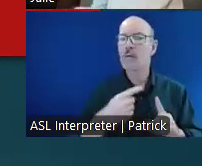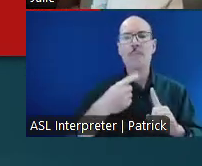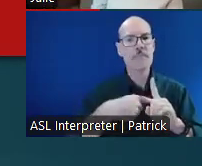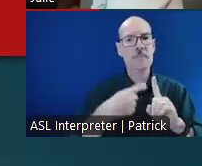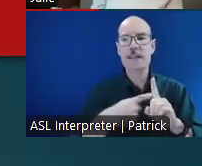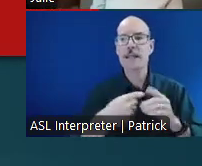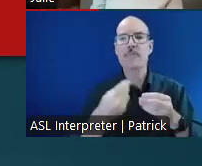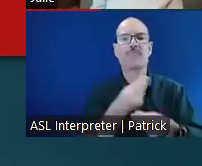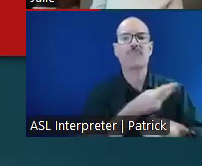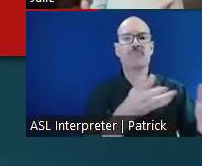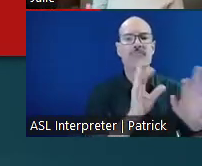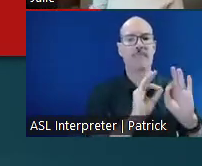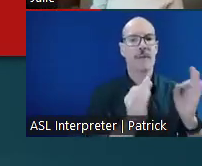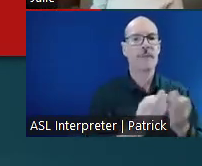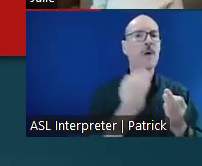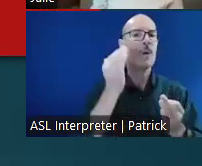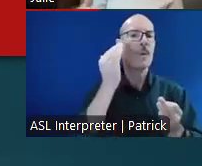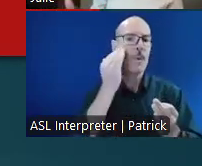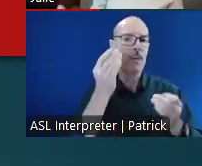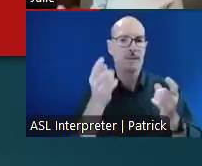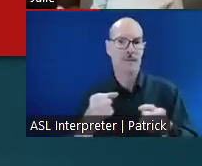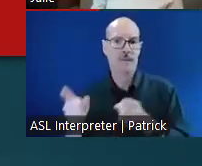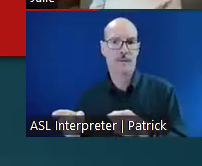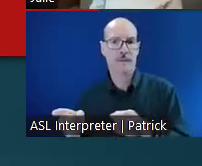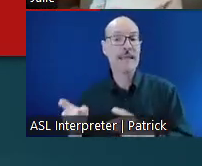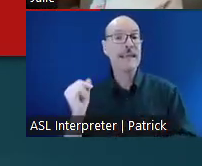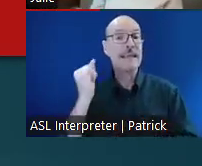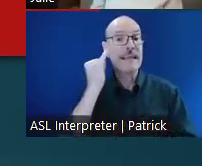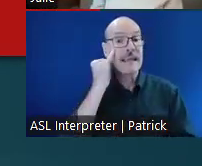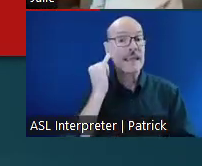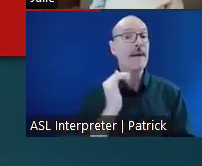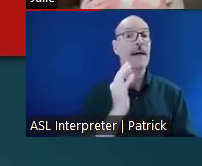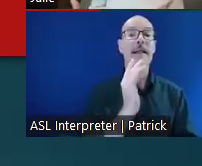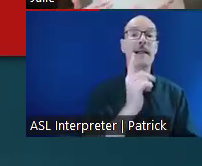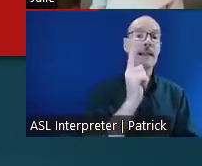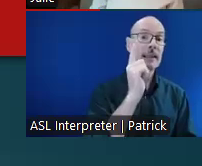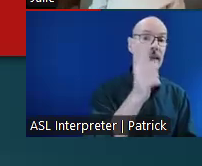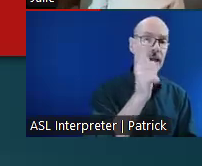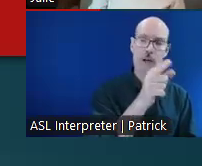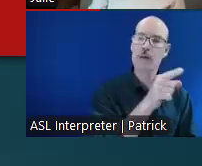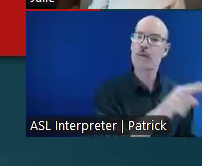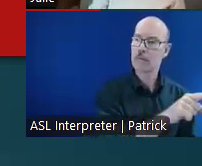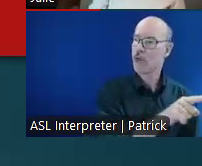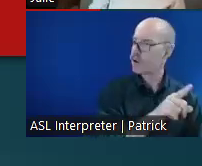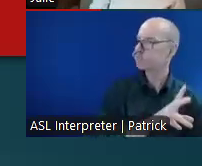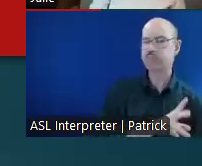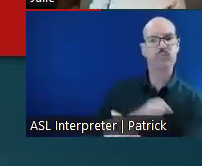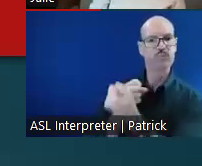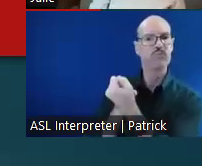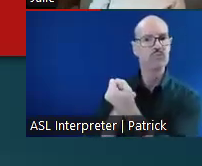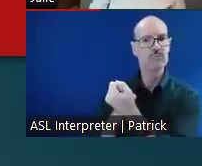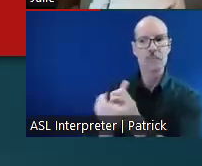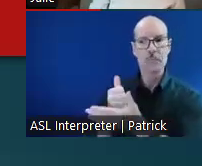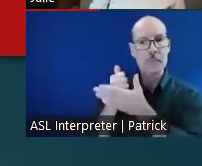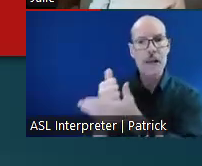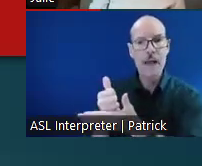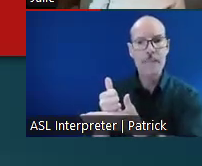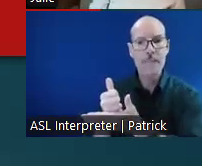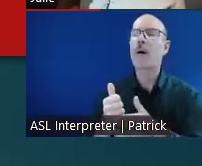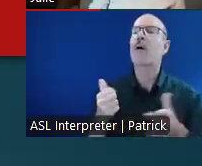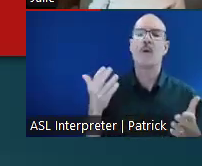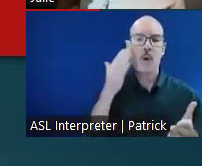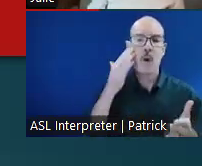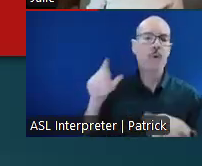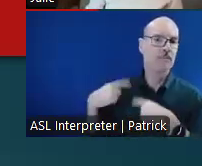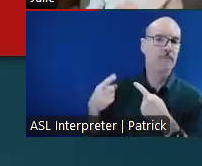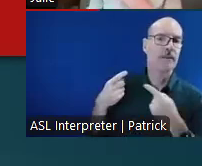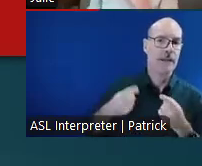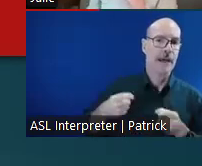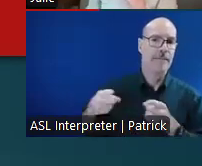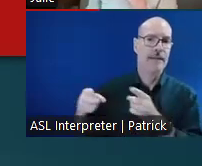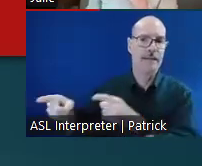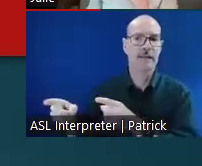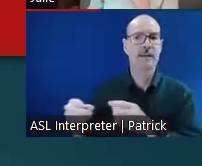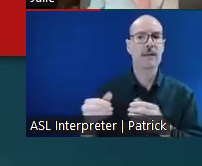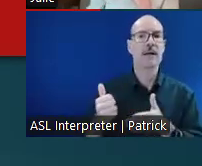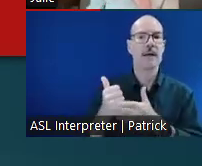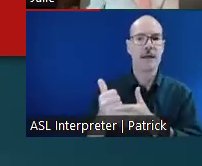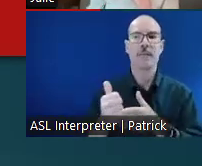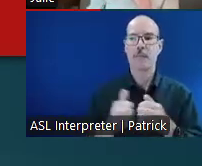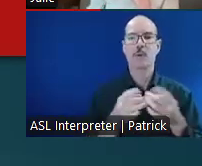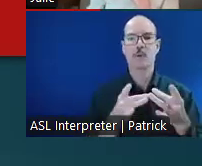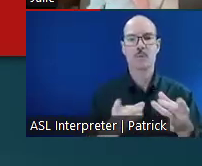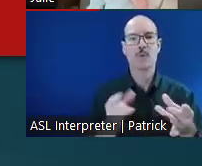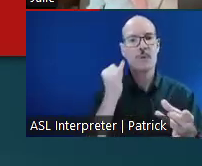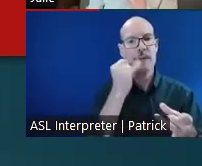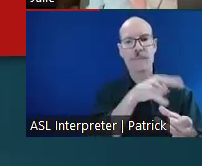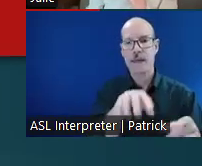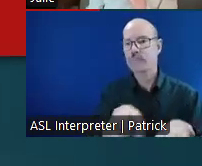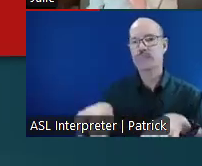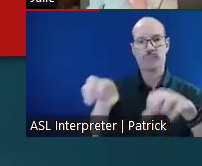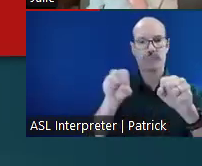So that the other family members, if they do step in at a later point, they know what has been going on and therefore, will make it a little bit easier for them to step in.